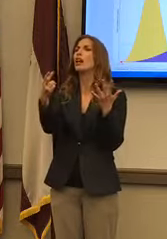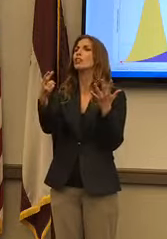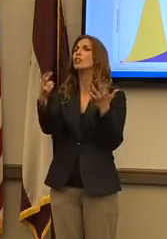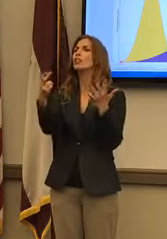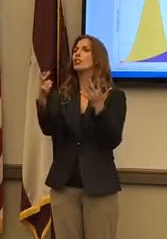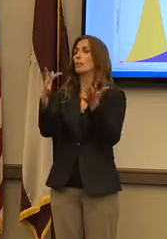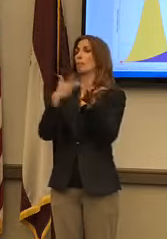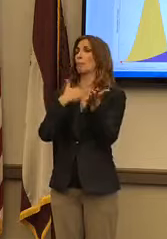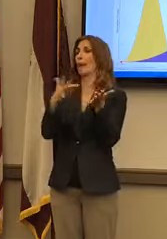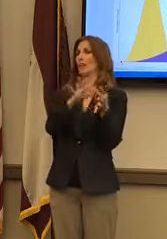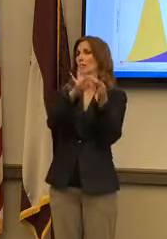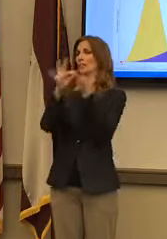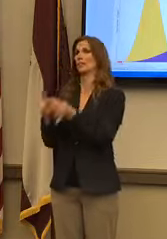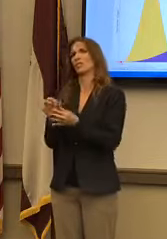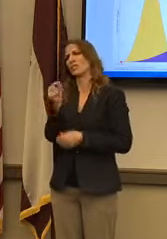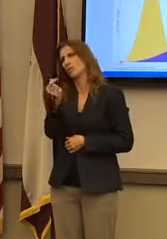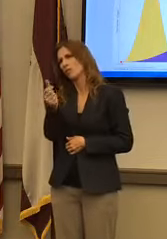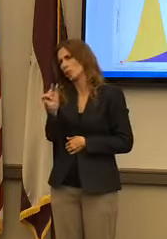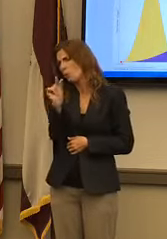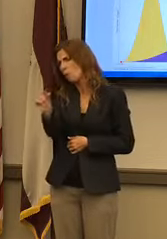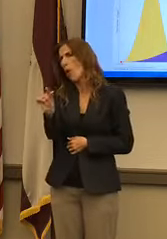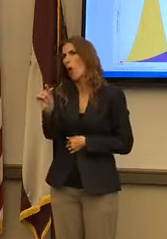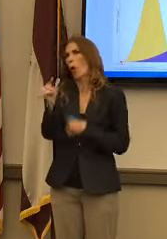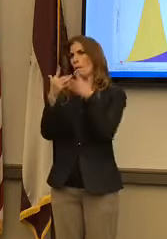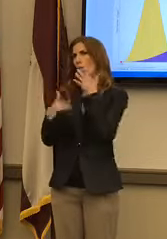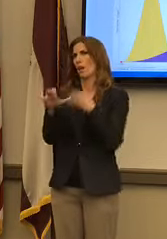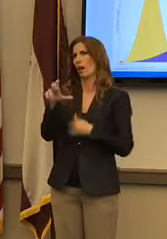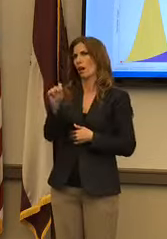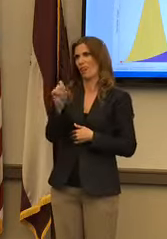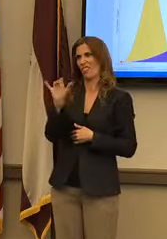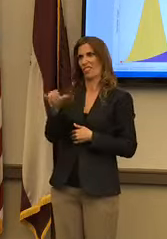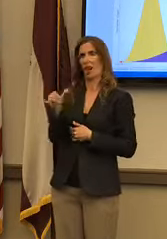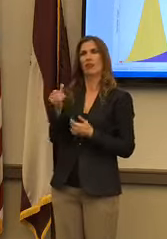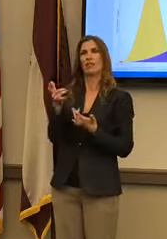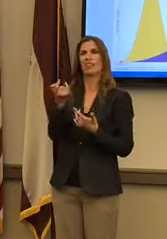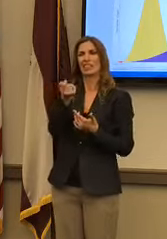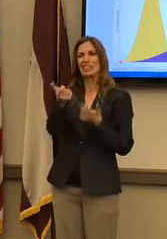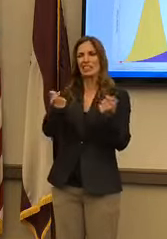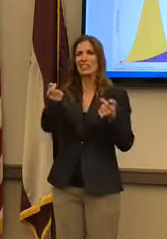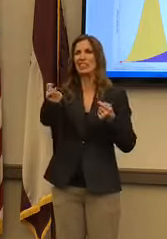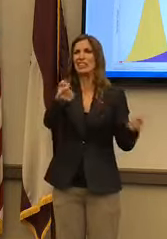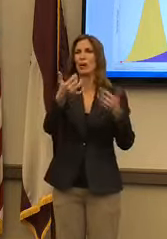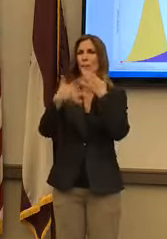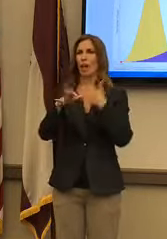from small very very small blood clots like showers of them we've seen you